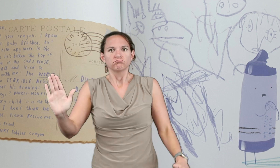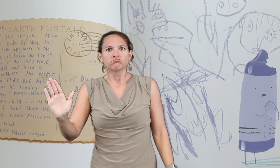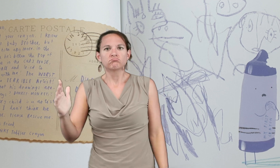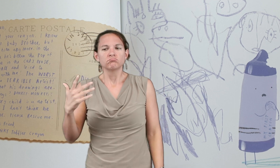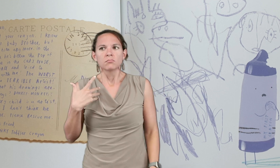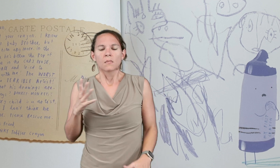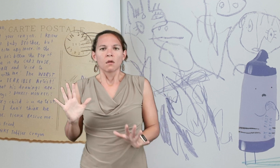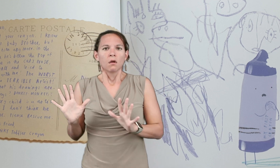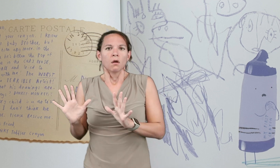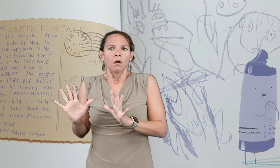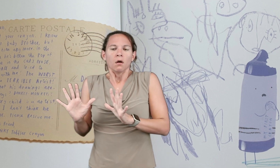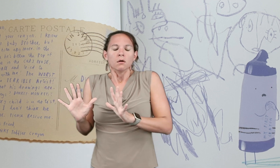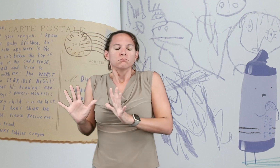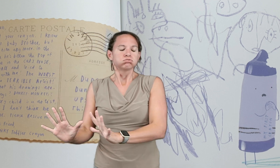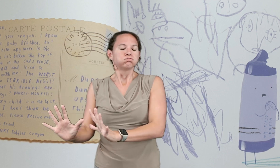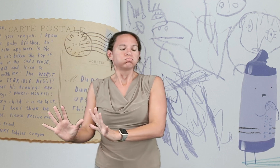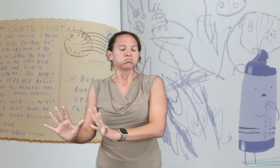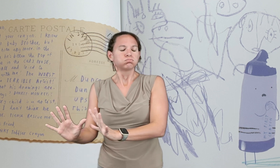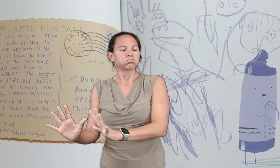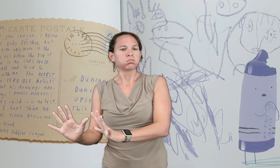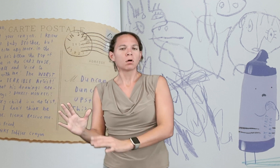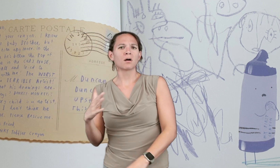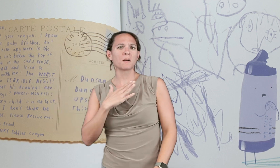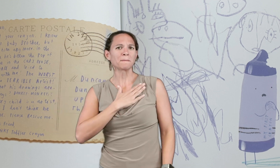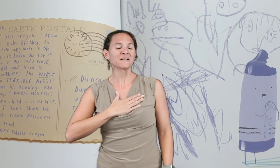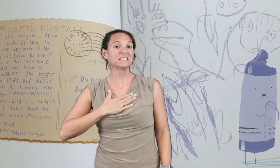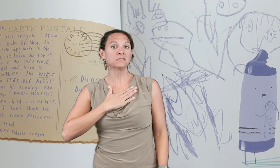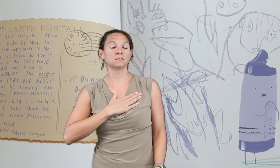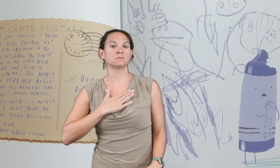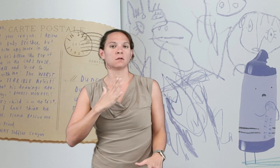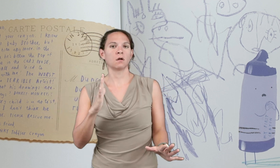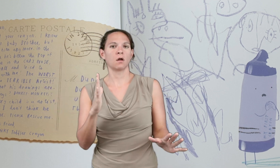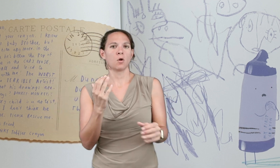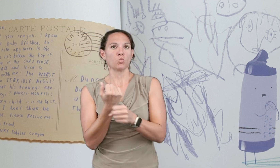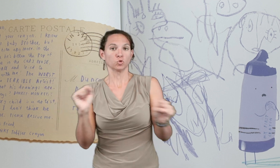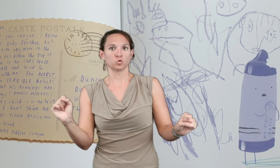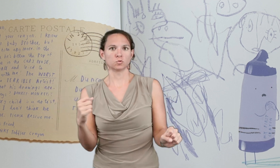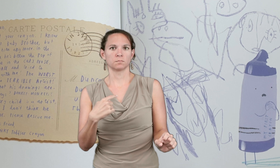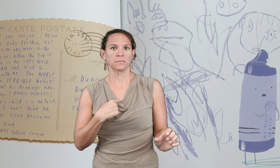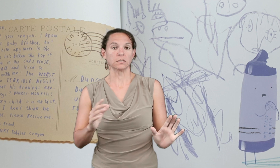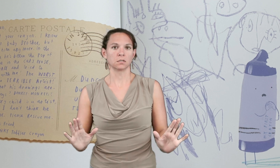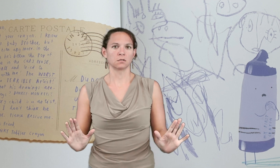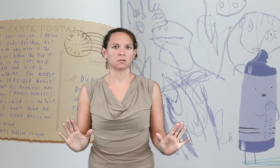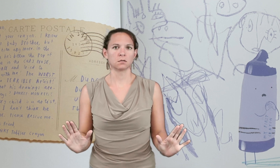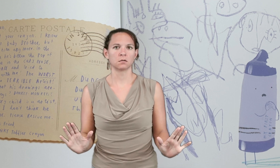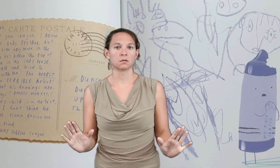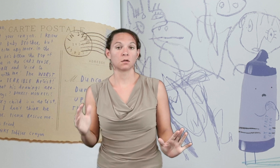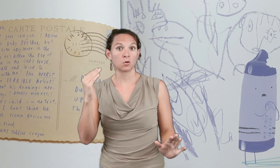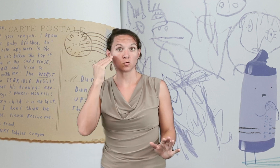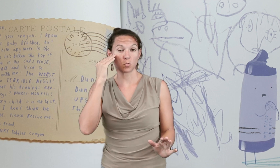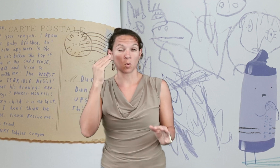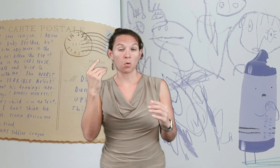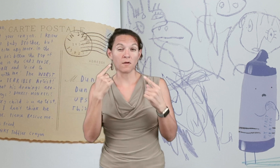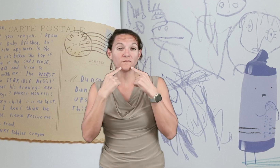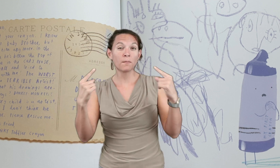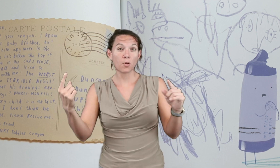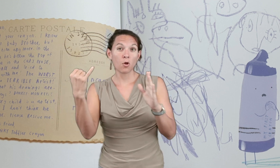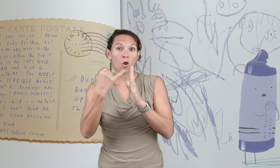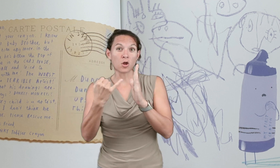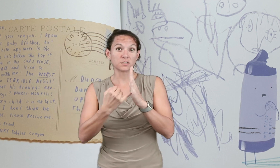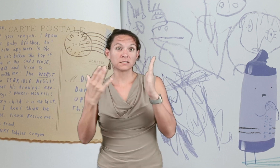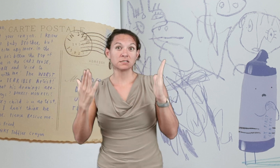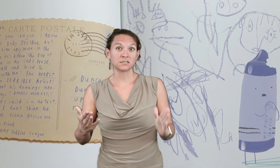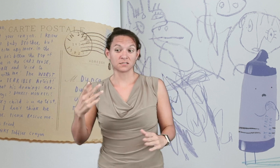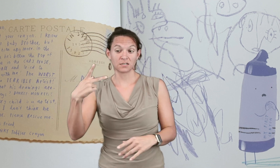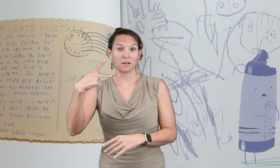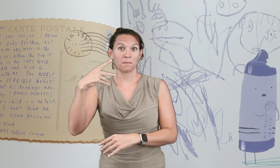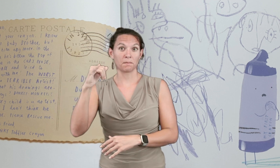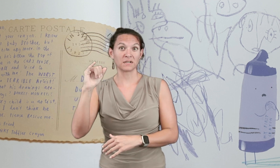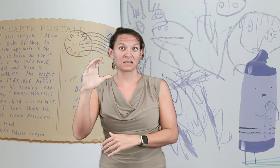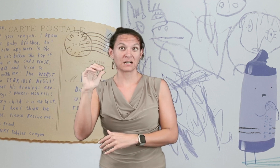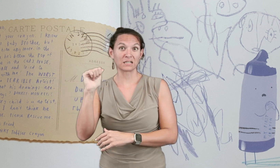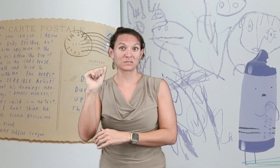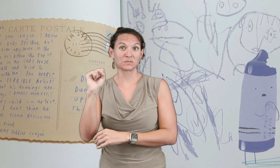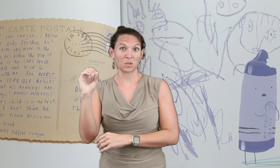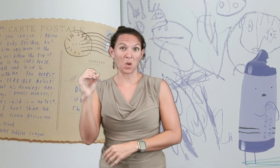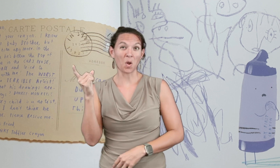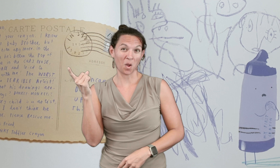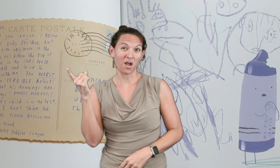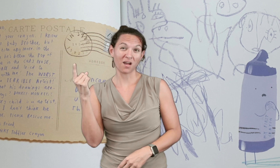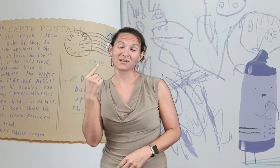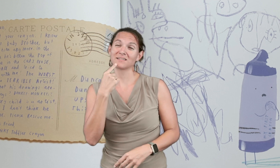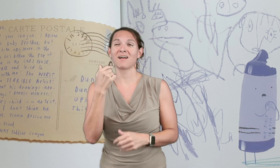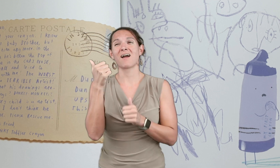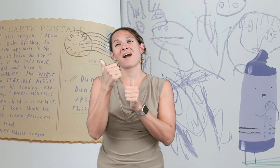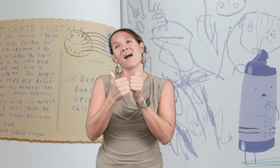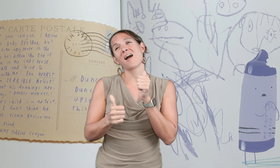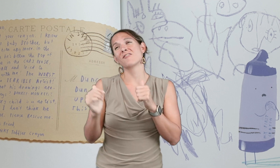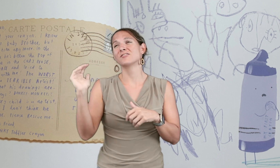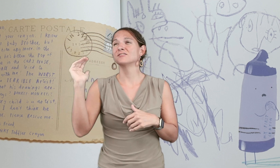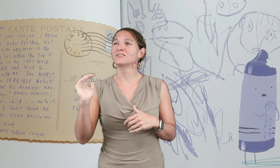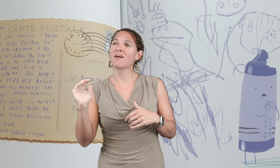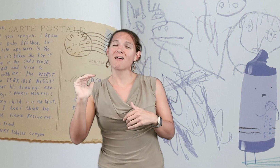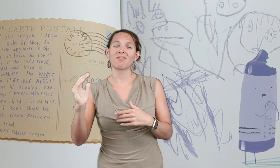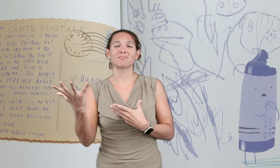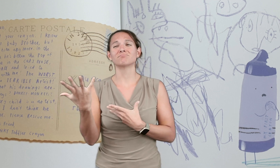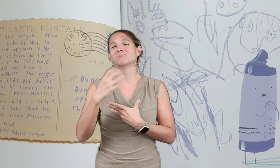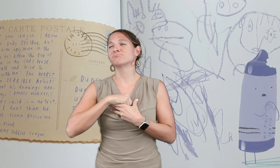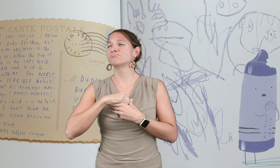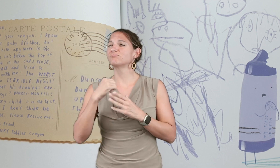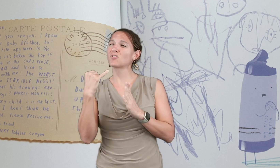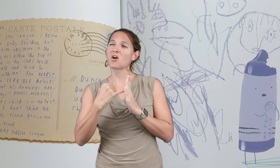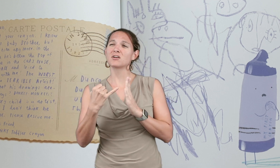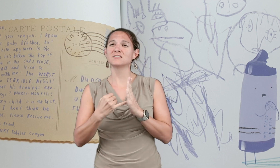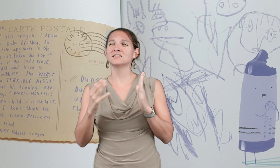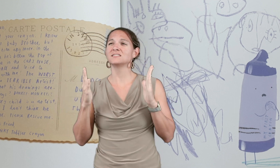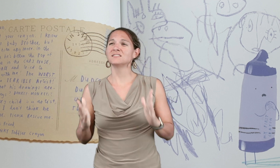Is it both? I have no idea. Please rescue me! You know the famous artist, Picasso? He says